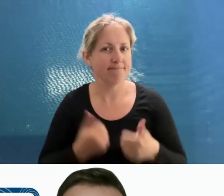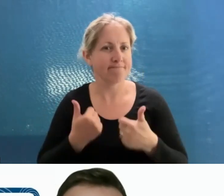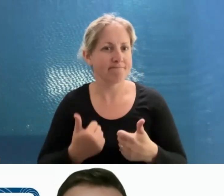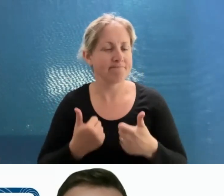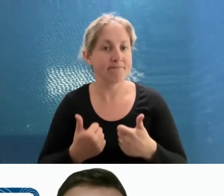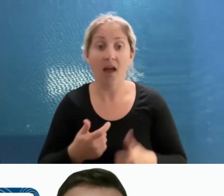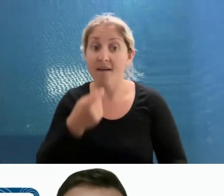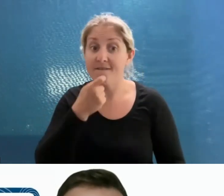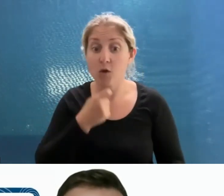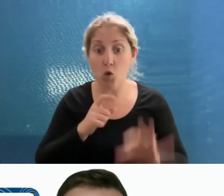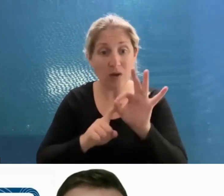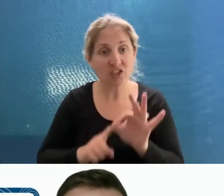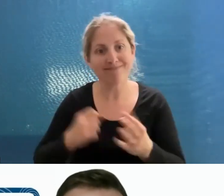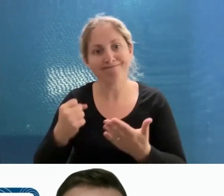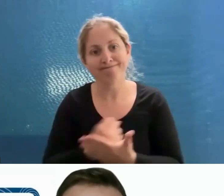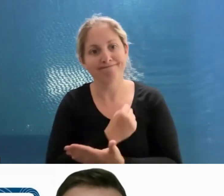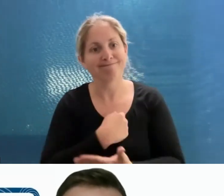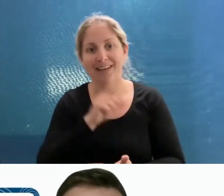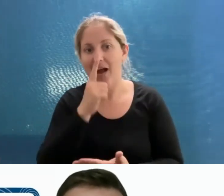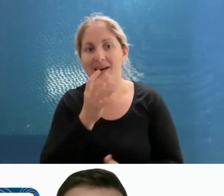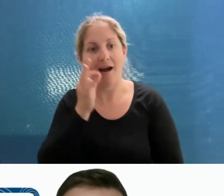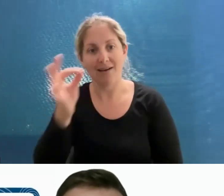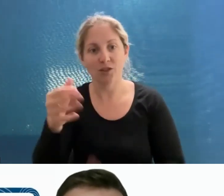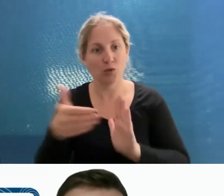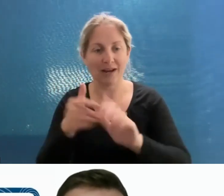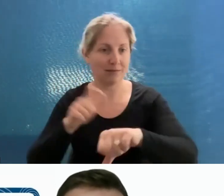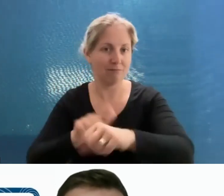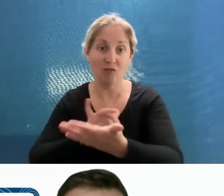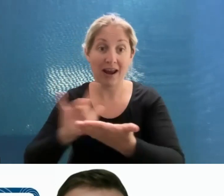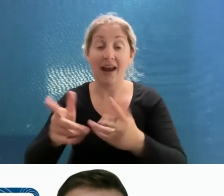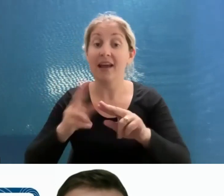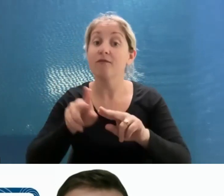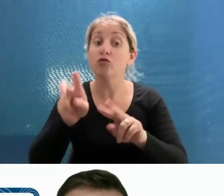There are a few we have not been able to get to, and if you registered through Eventbrite,